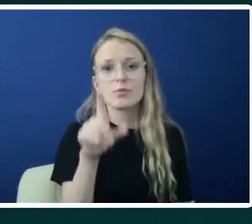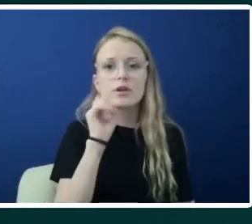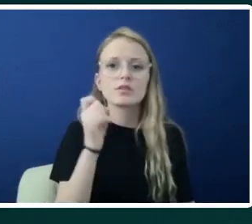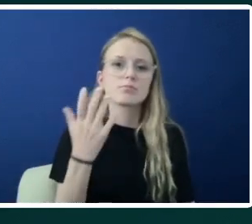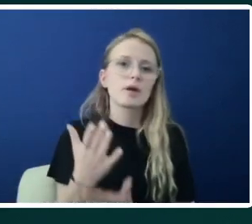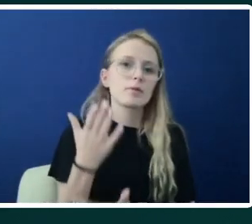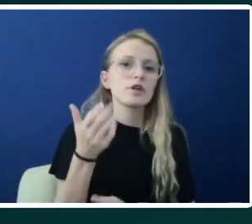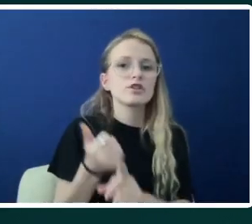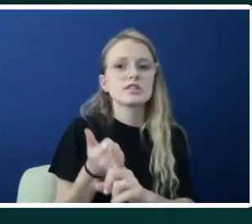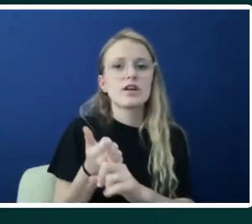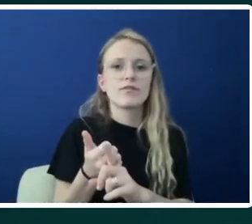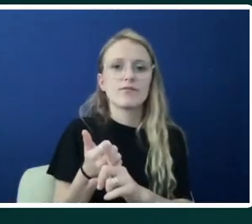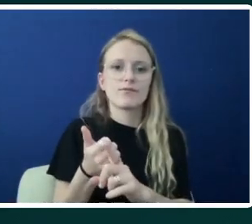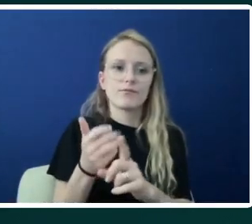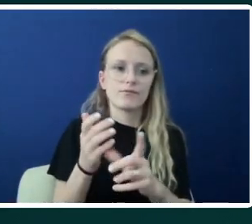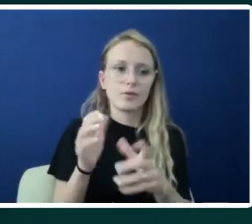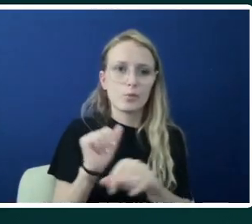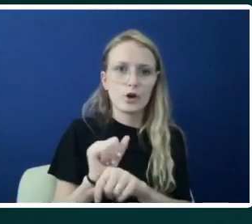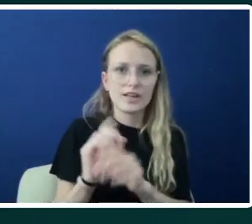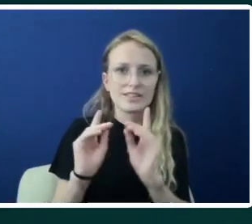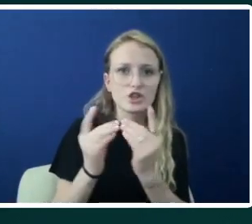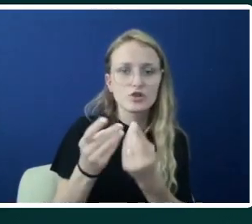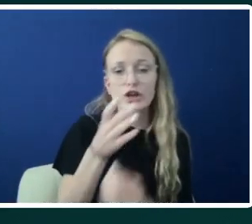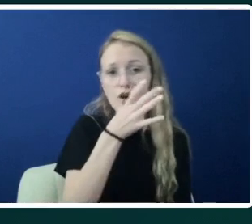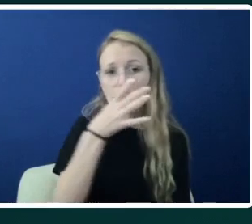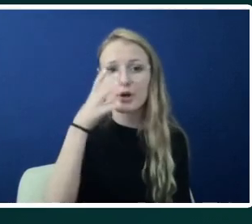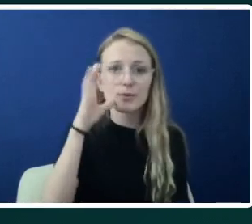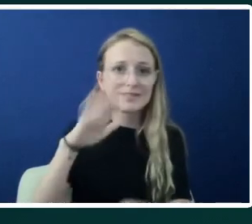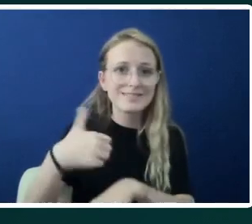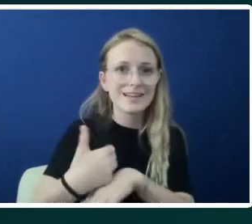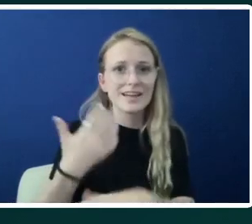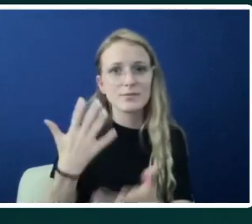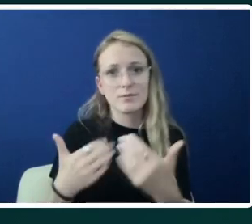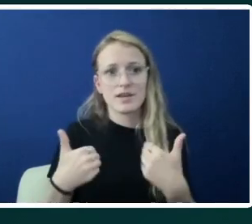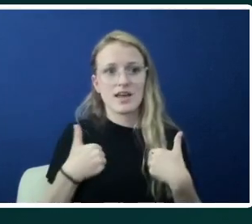a district or an urban setting, that has, you know, different groups of students,